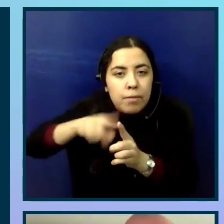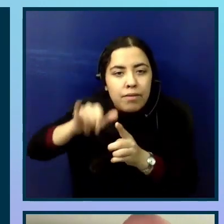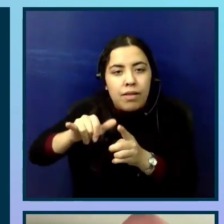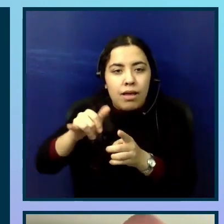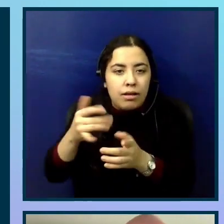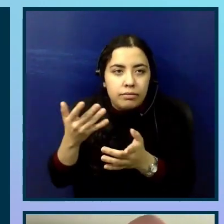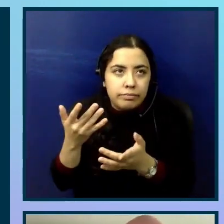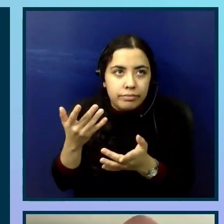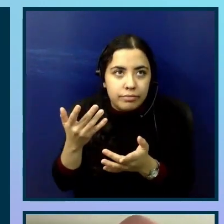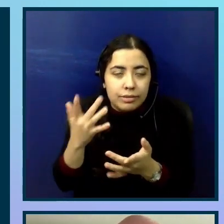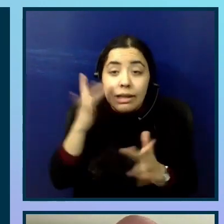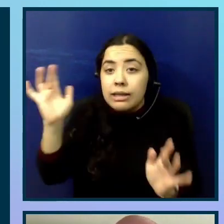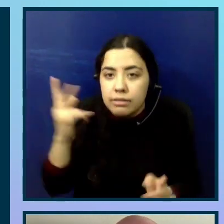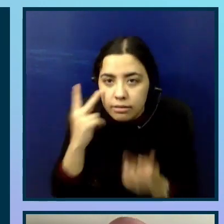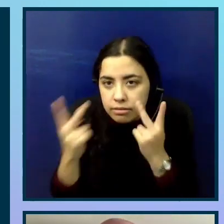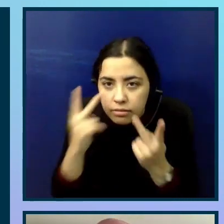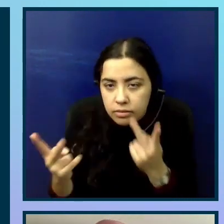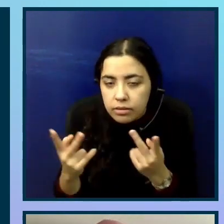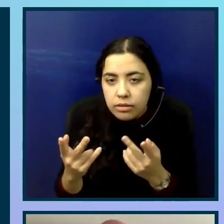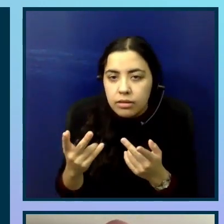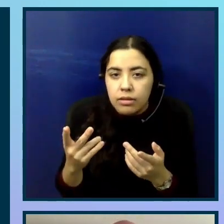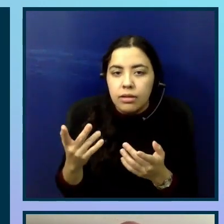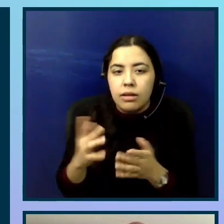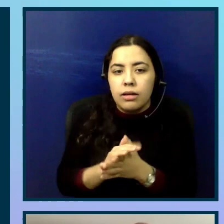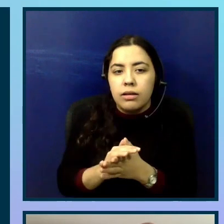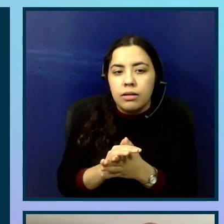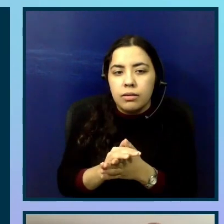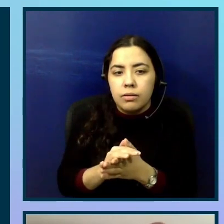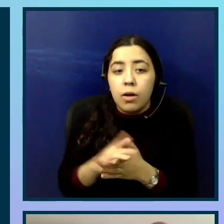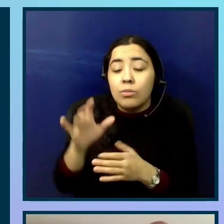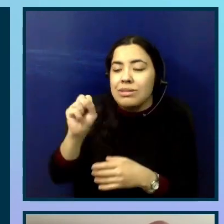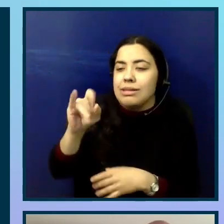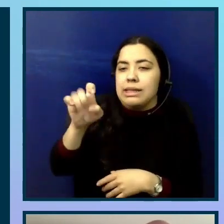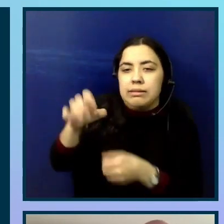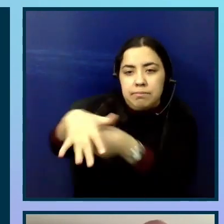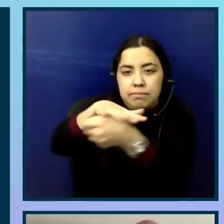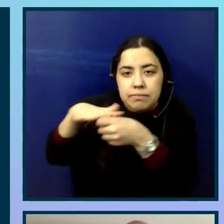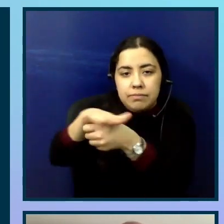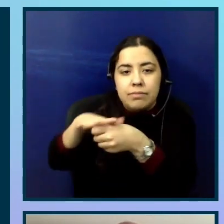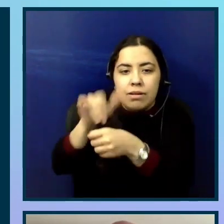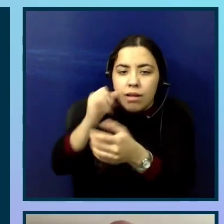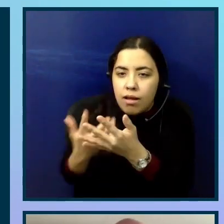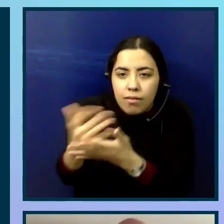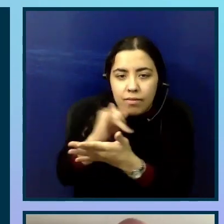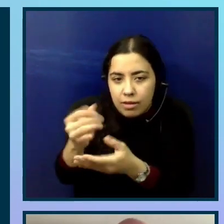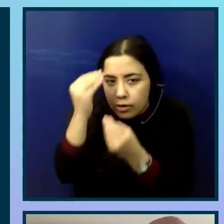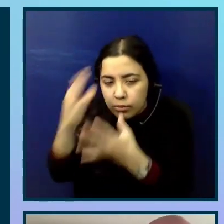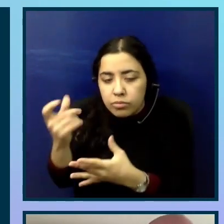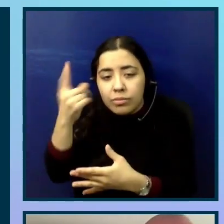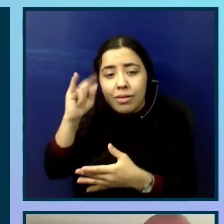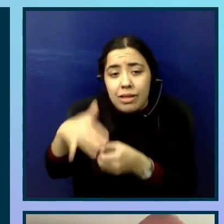the site doesn't collect the data. The people running the study collects the data, but then the site identity is unknown to the data collector,